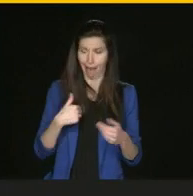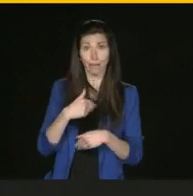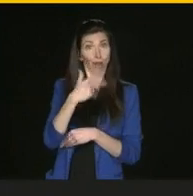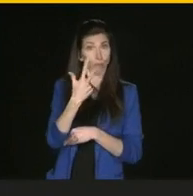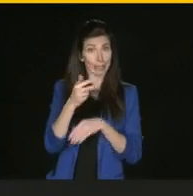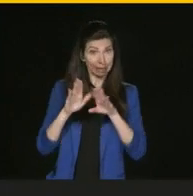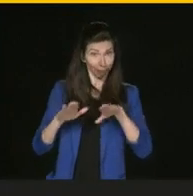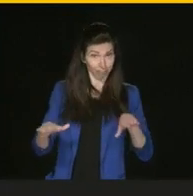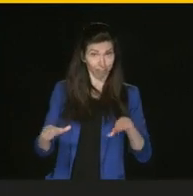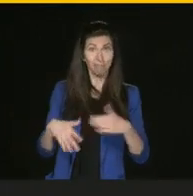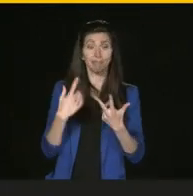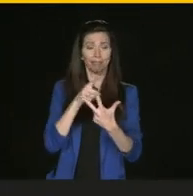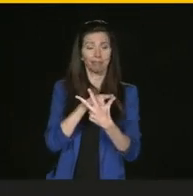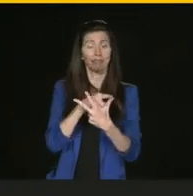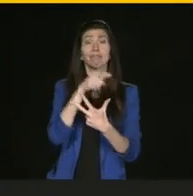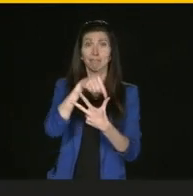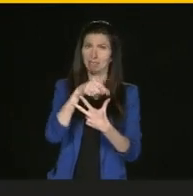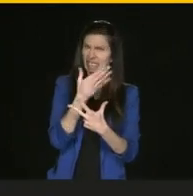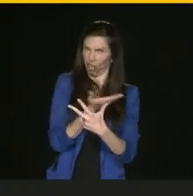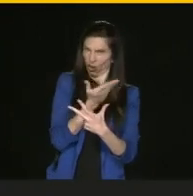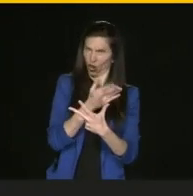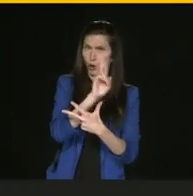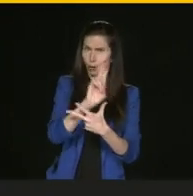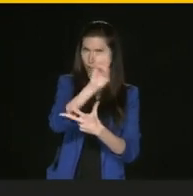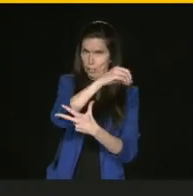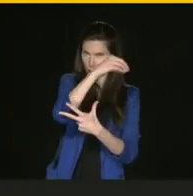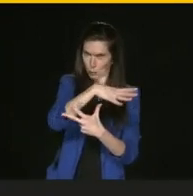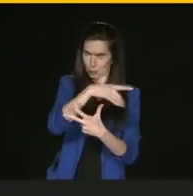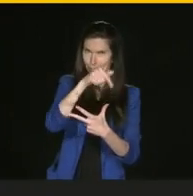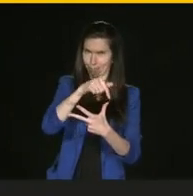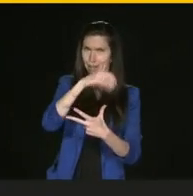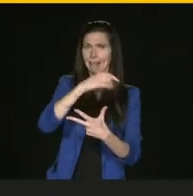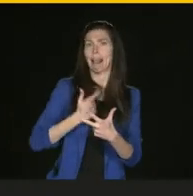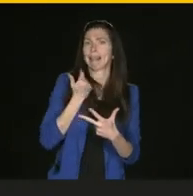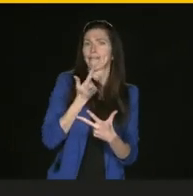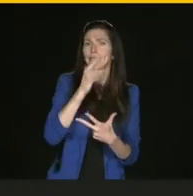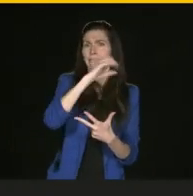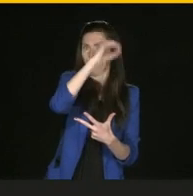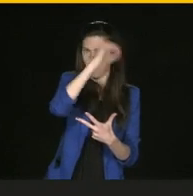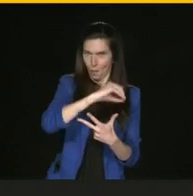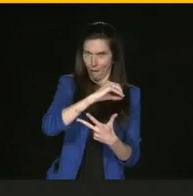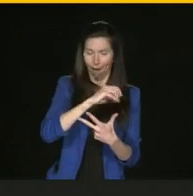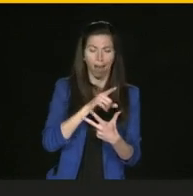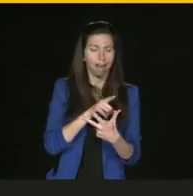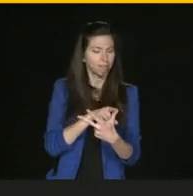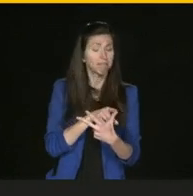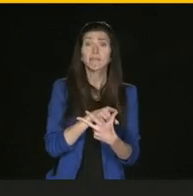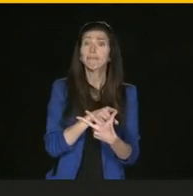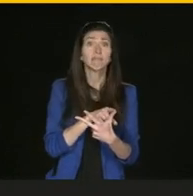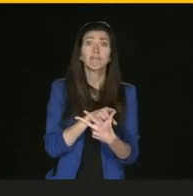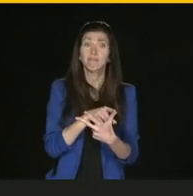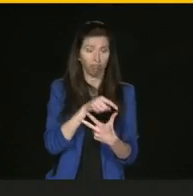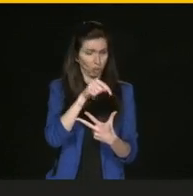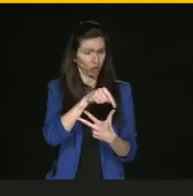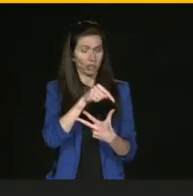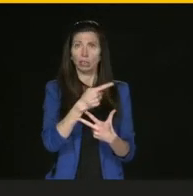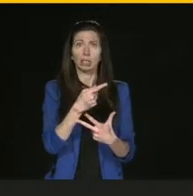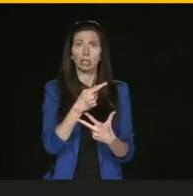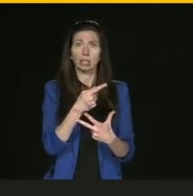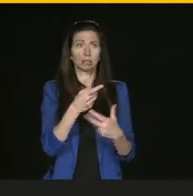WE'RE GOING TO HAVE AN A SIRCH -- VIRTUAL EASTER. I HAVE THREE CHILDREN, ONE'S IN